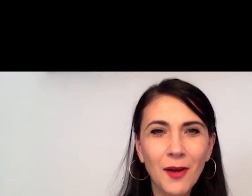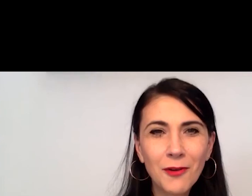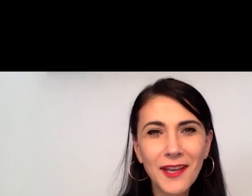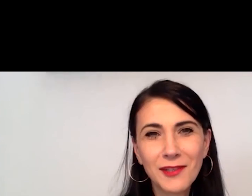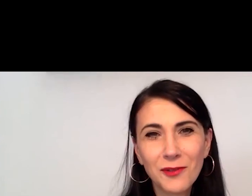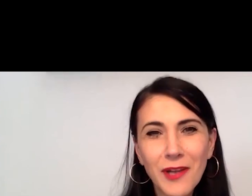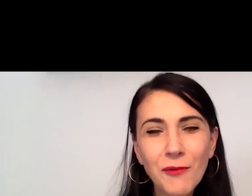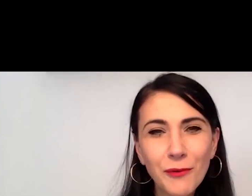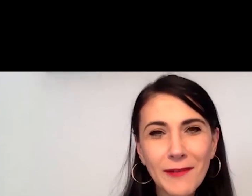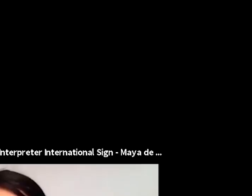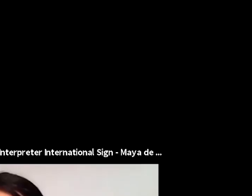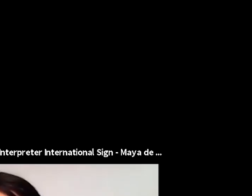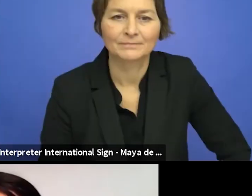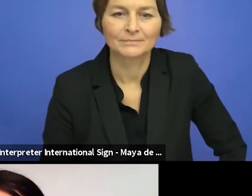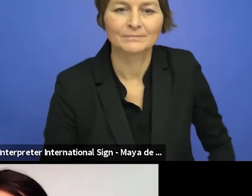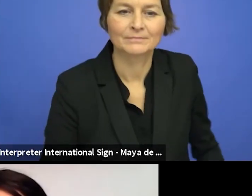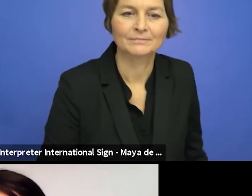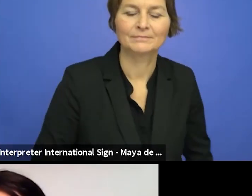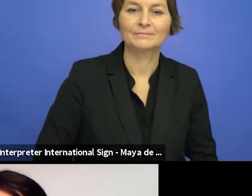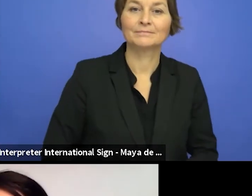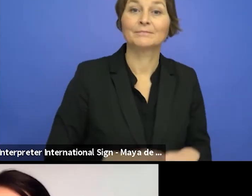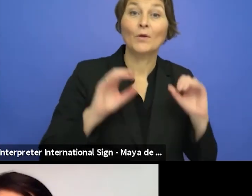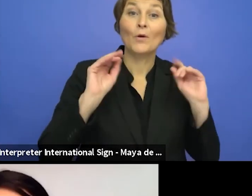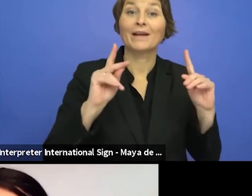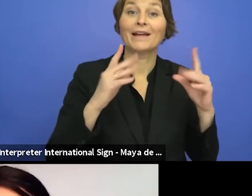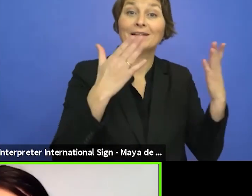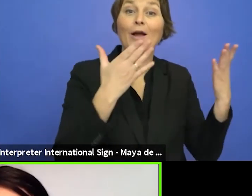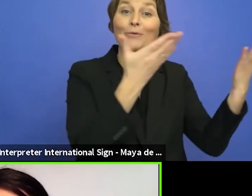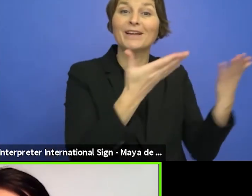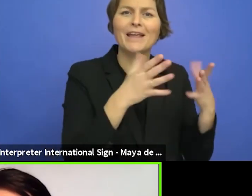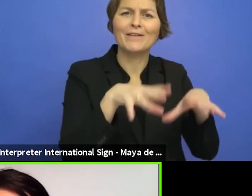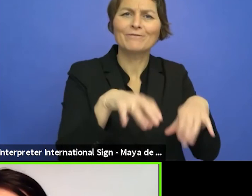Okay, so now we invite everyone to take a very short comfort break